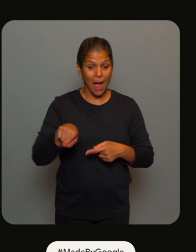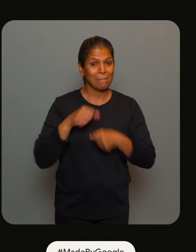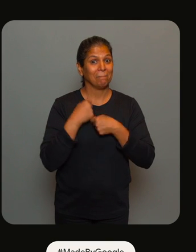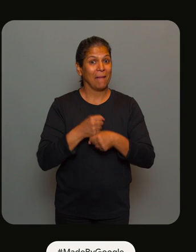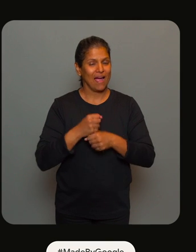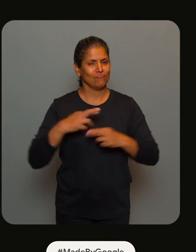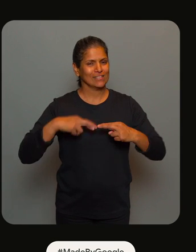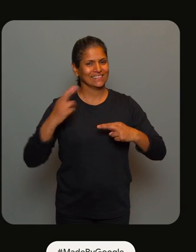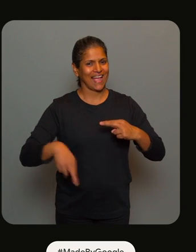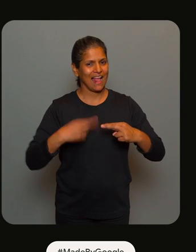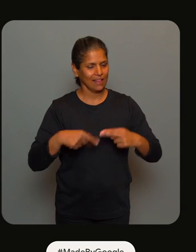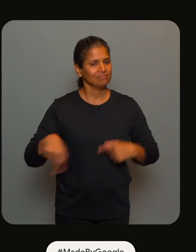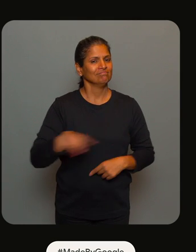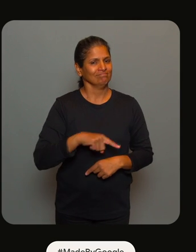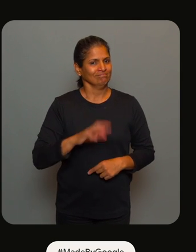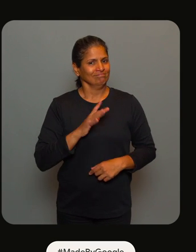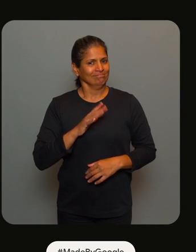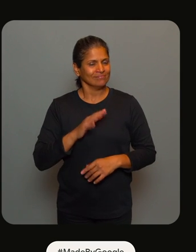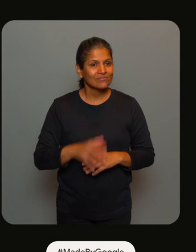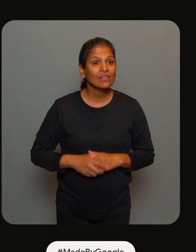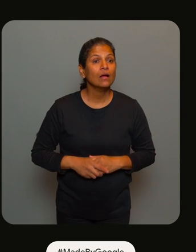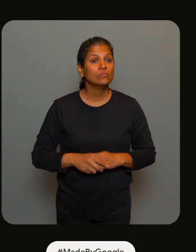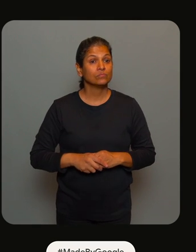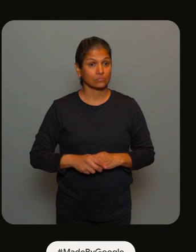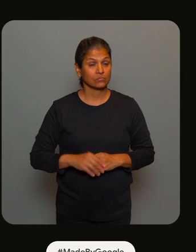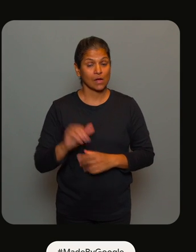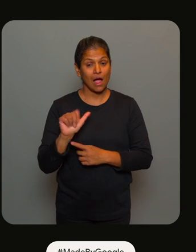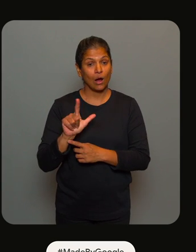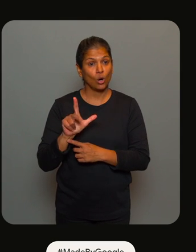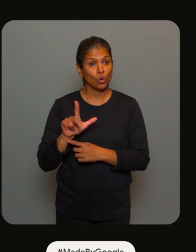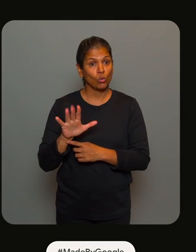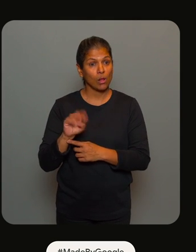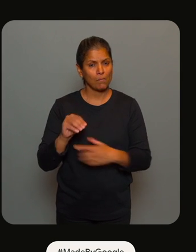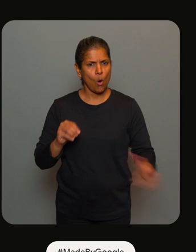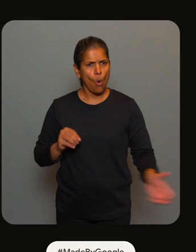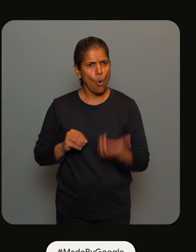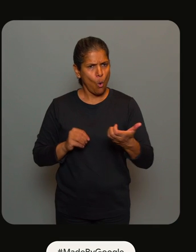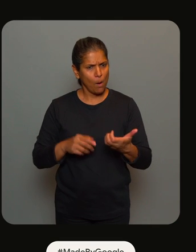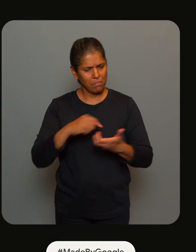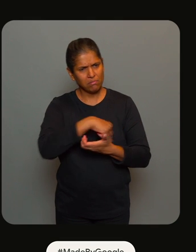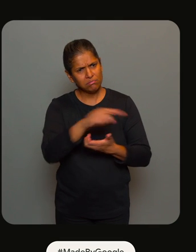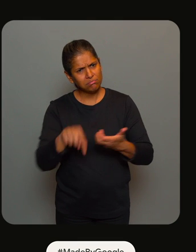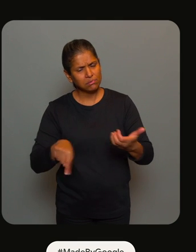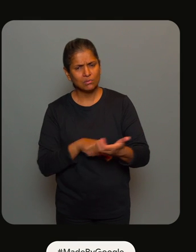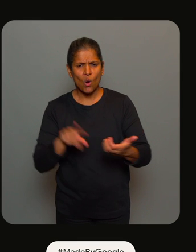So the aluminum in the phone enclosure is made with 100 percent recycled content, reducing the enclosure’s overall